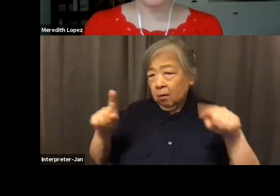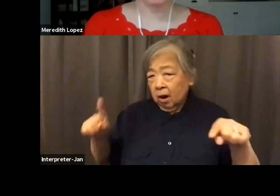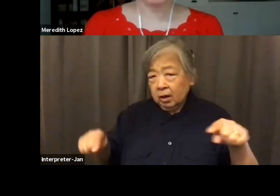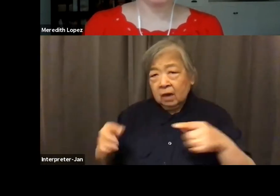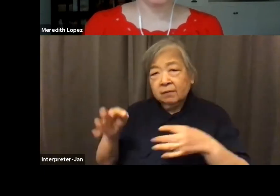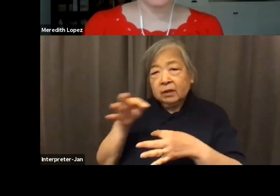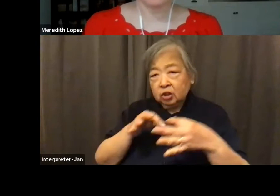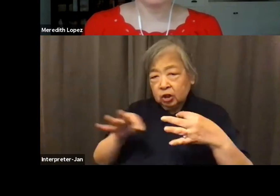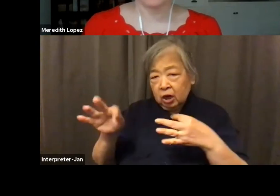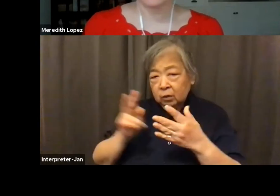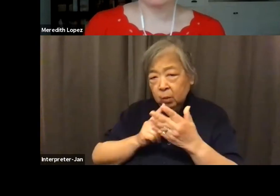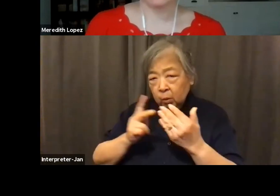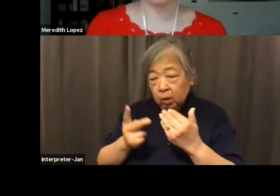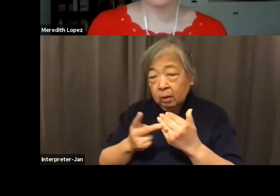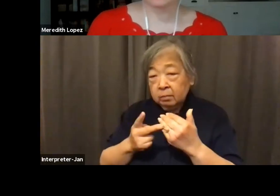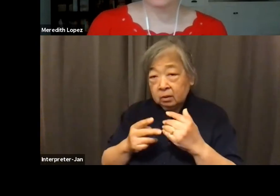a pretty wide variety of age ranges.